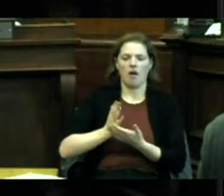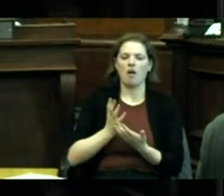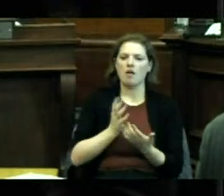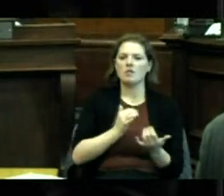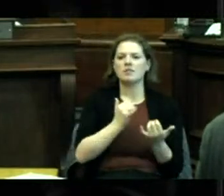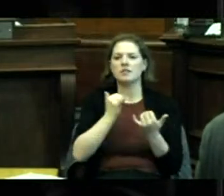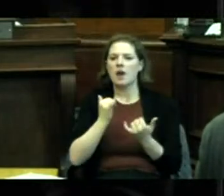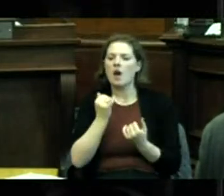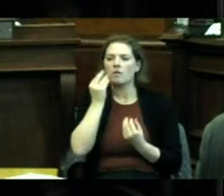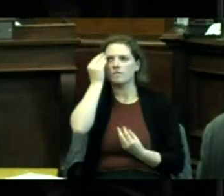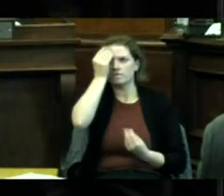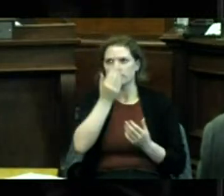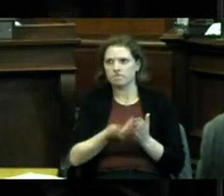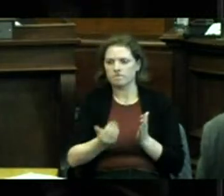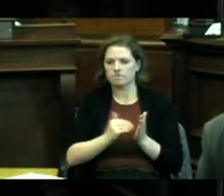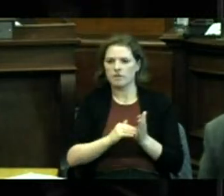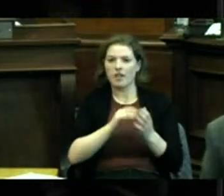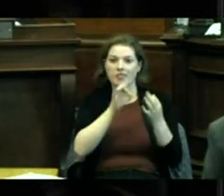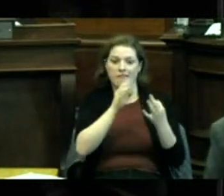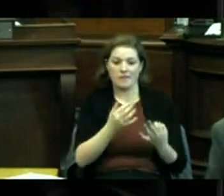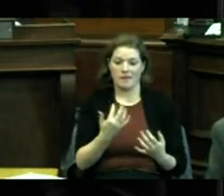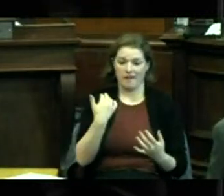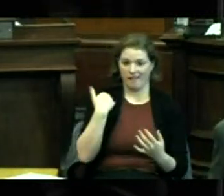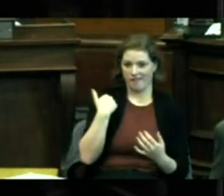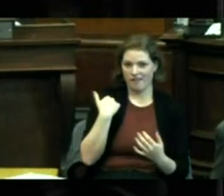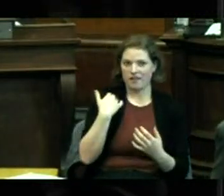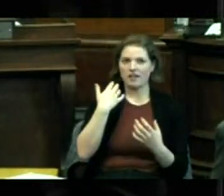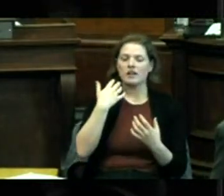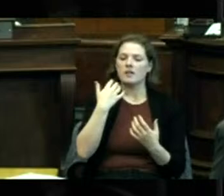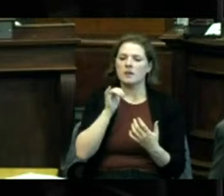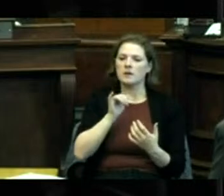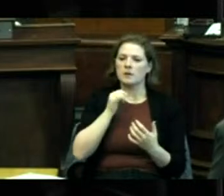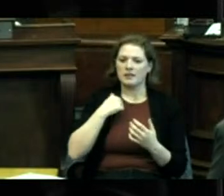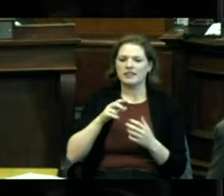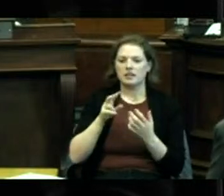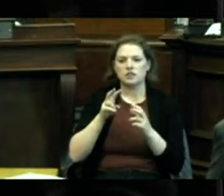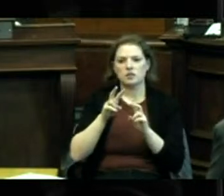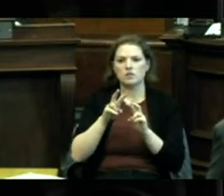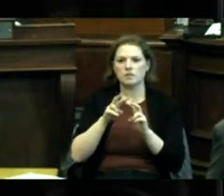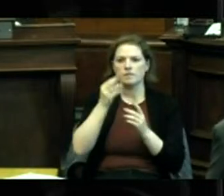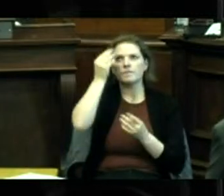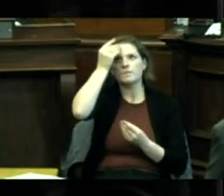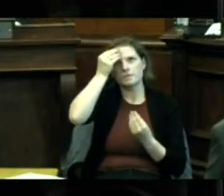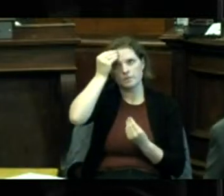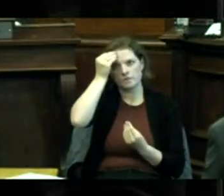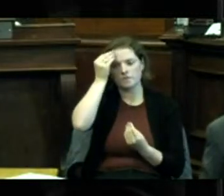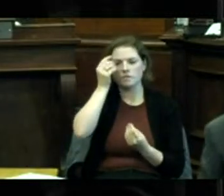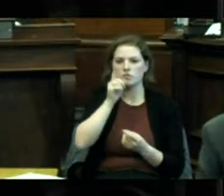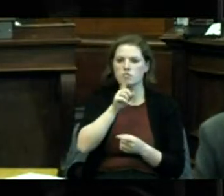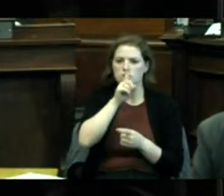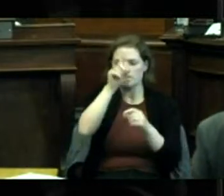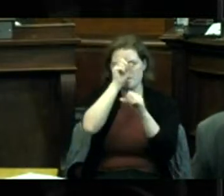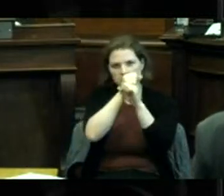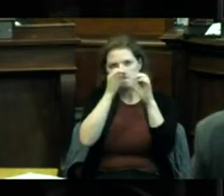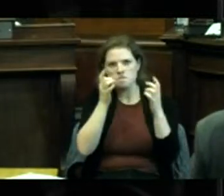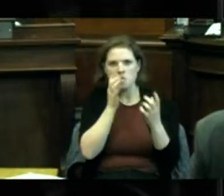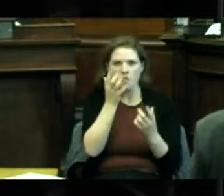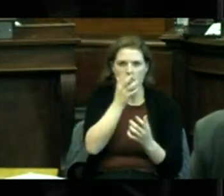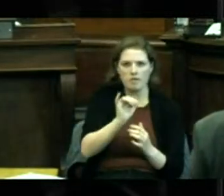operationally, it was wise. The public feedback we got at the